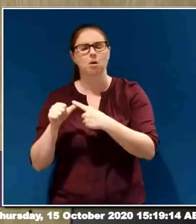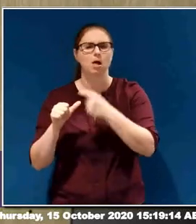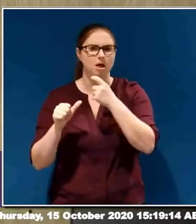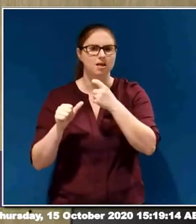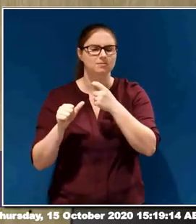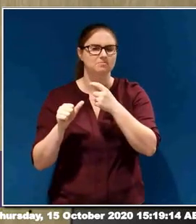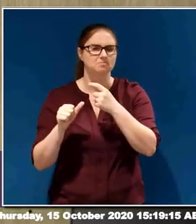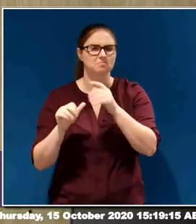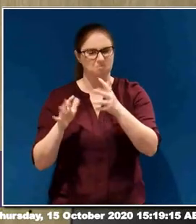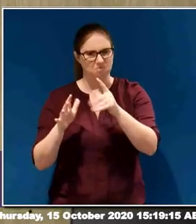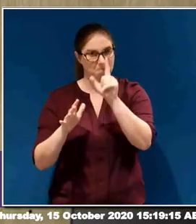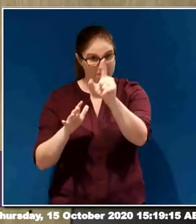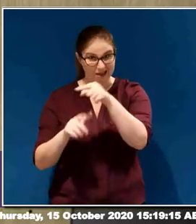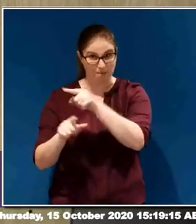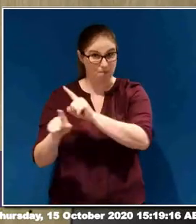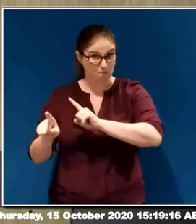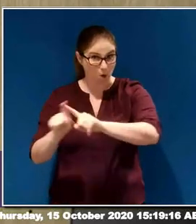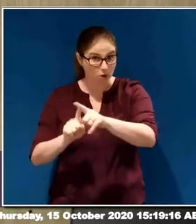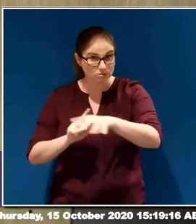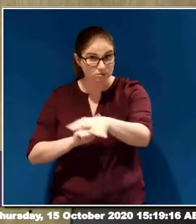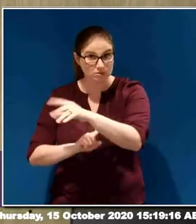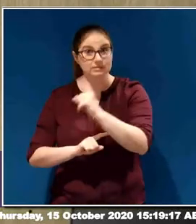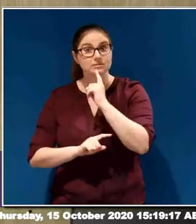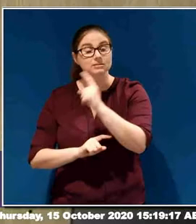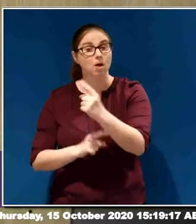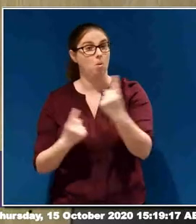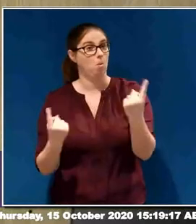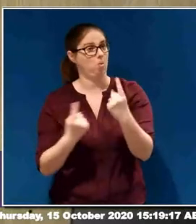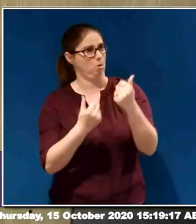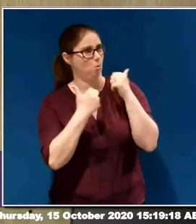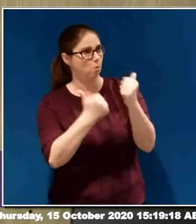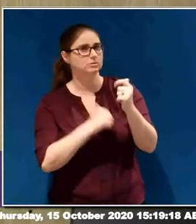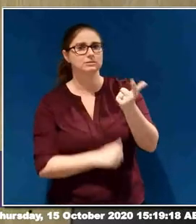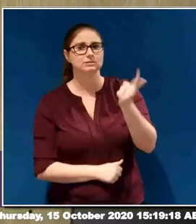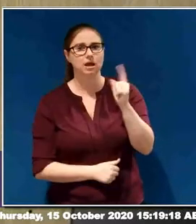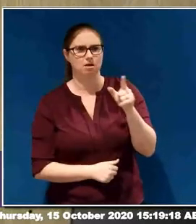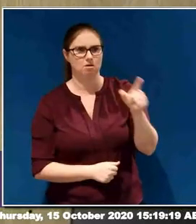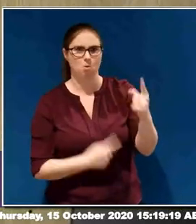help, teachers who support, teachers who explain things well, teachers who